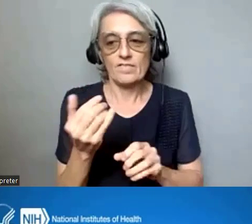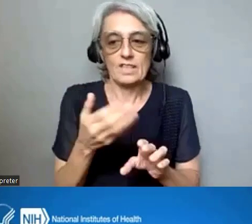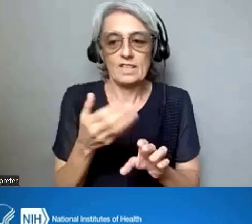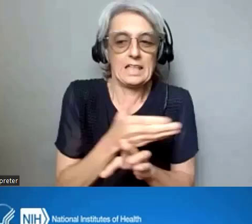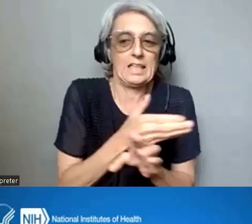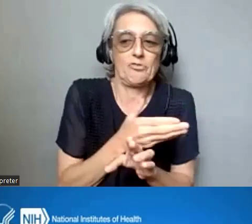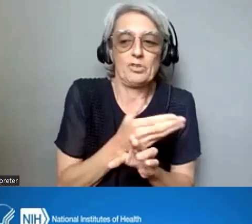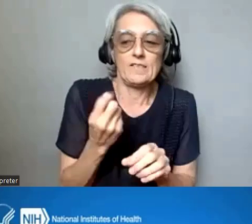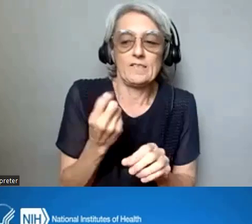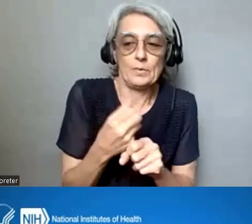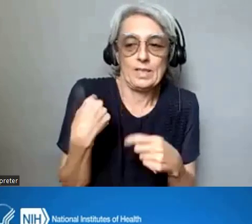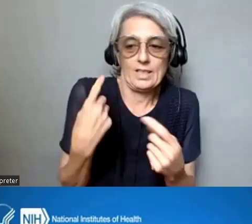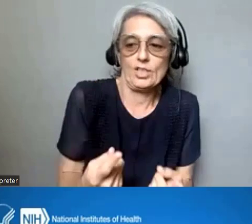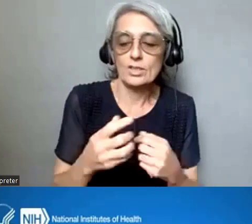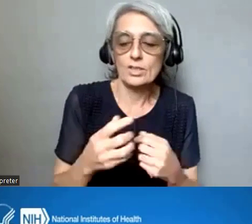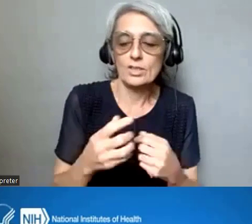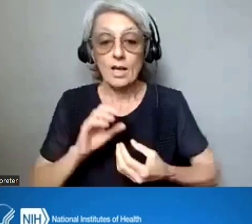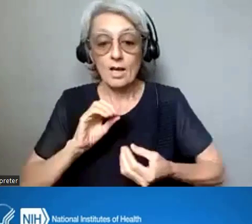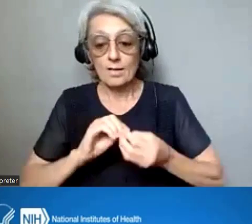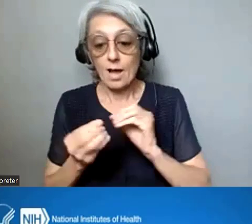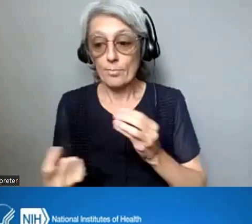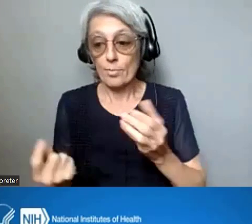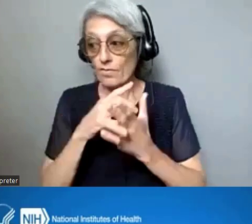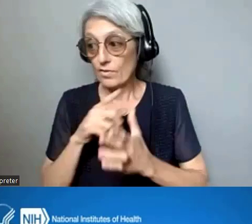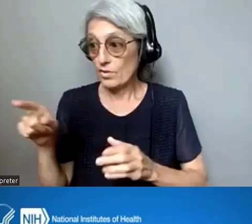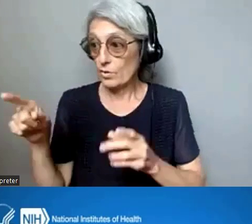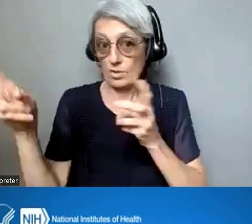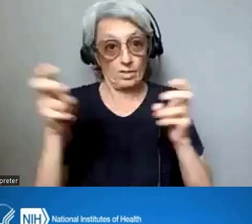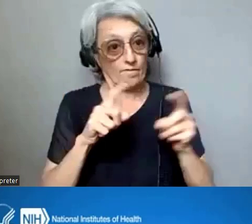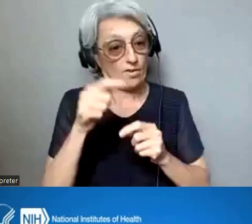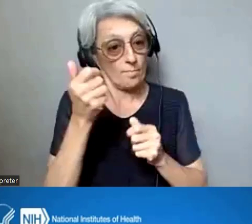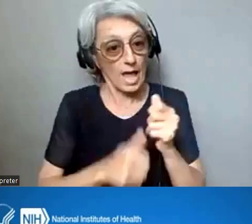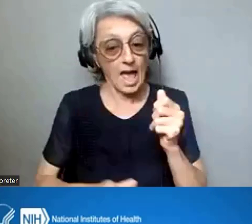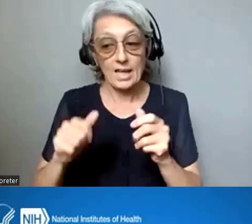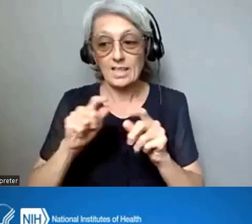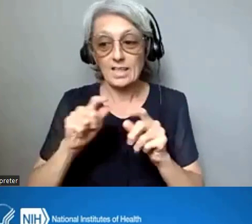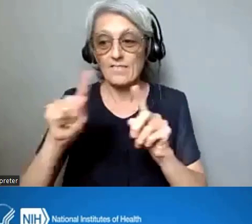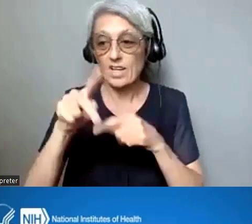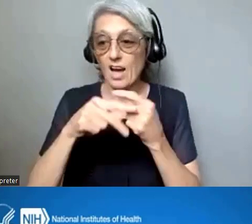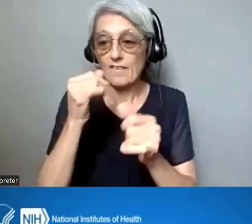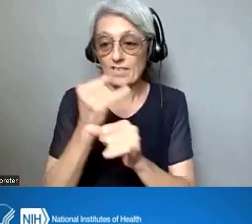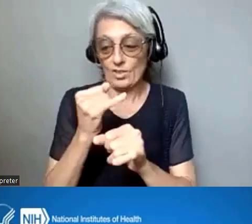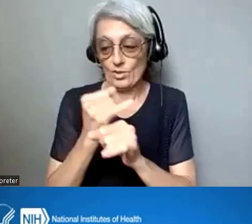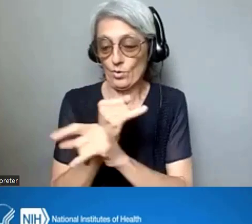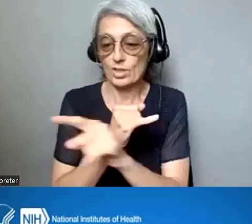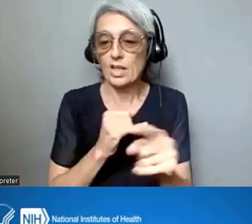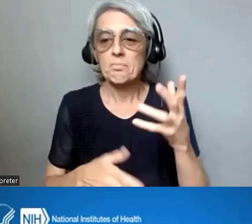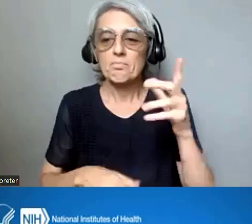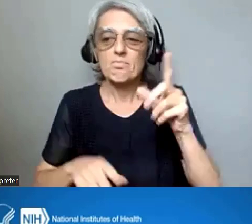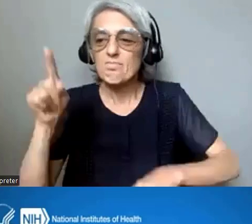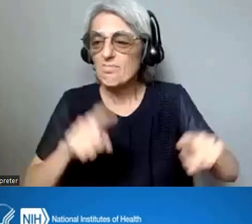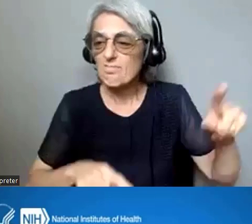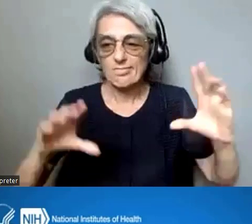The number of reviewers coming from each type of institution might vary depending on a number of factors.